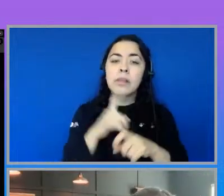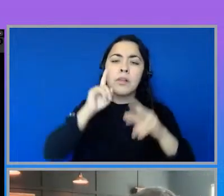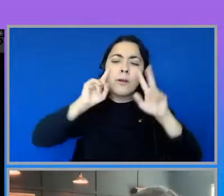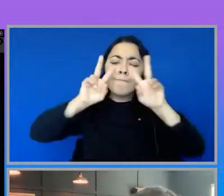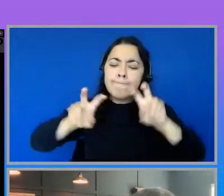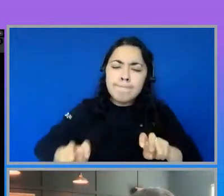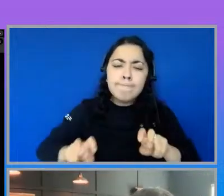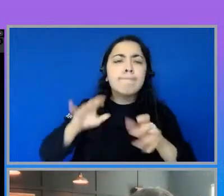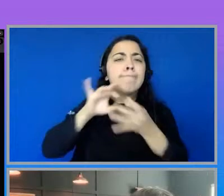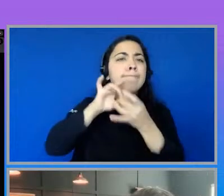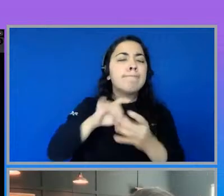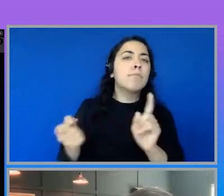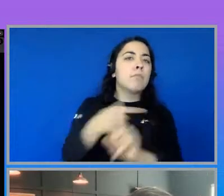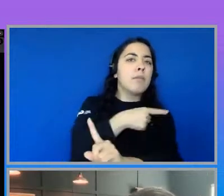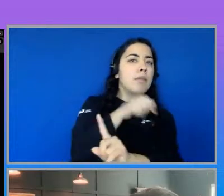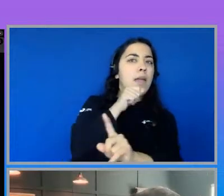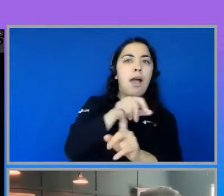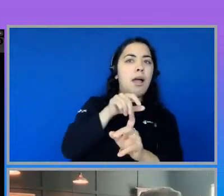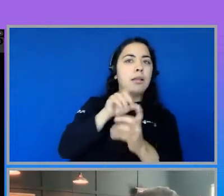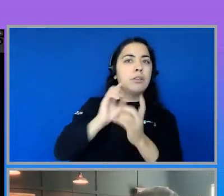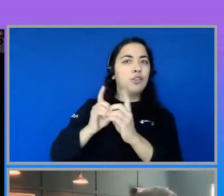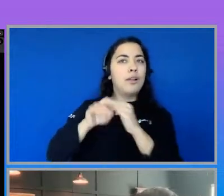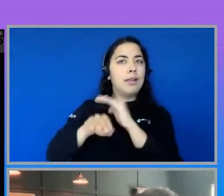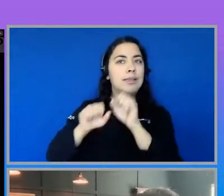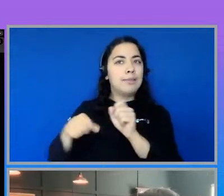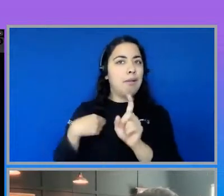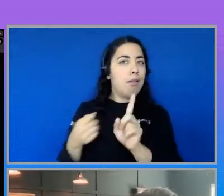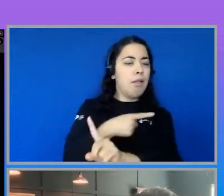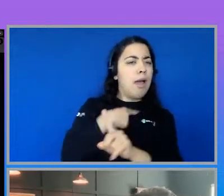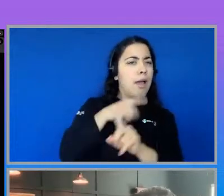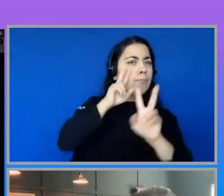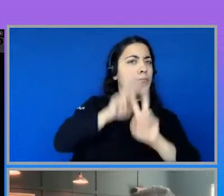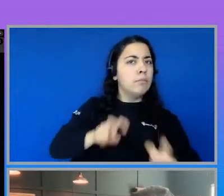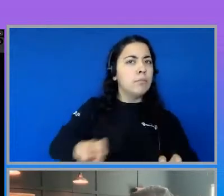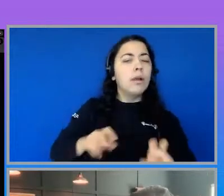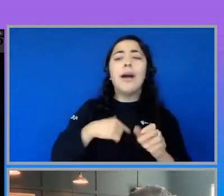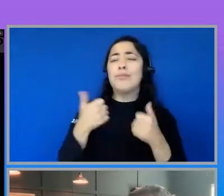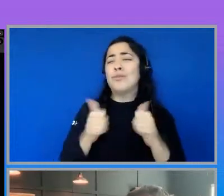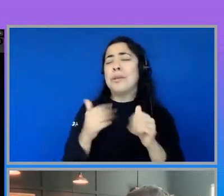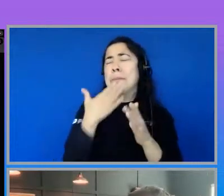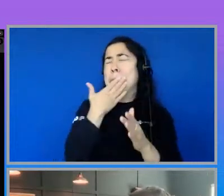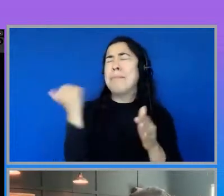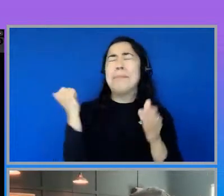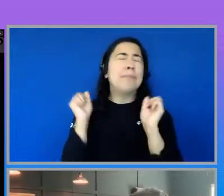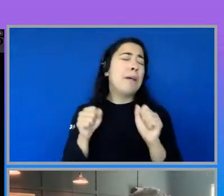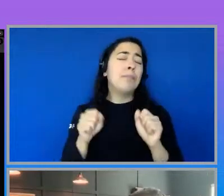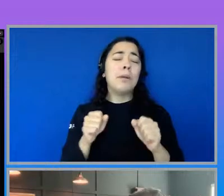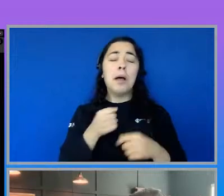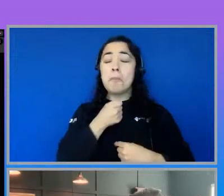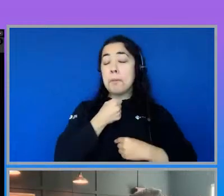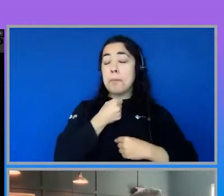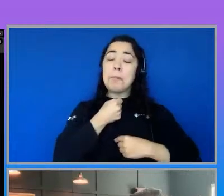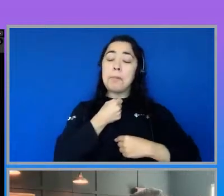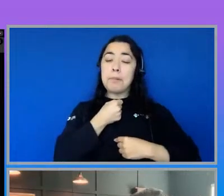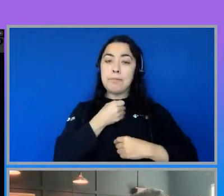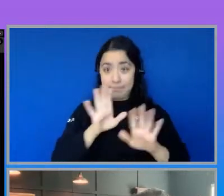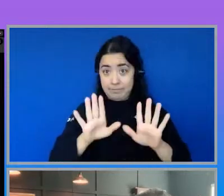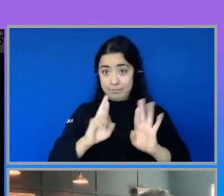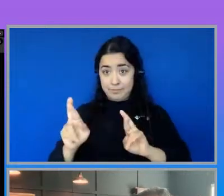about digital accessibility. I'm going to do my best to say this in the best possible announcer voice that you've ever heard.